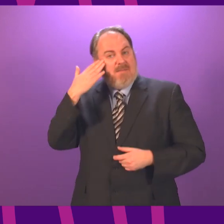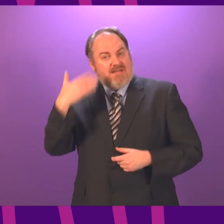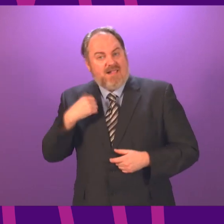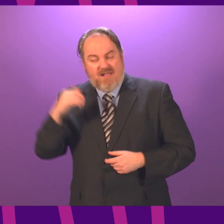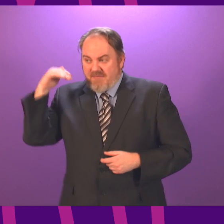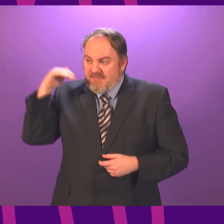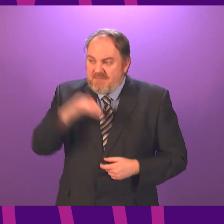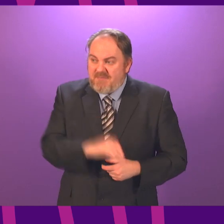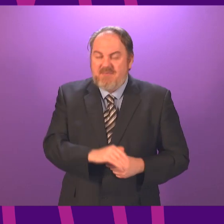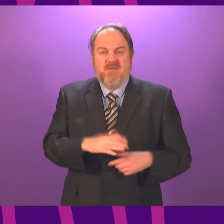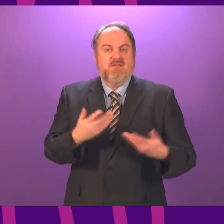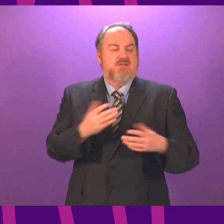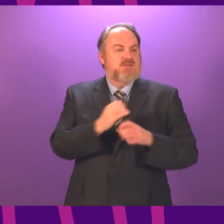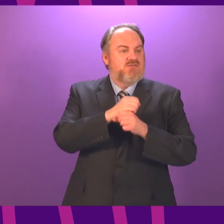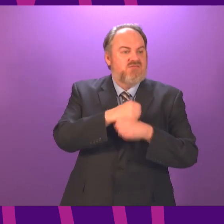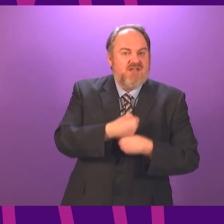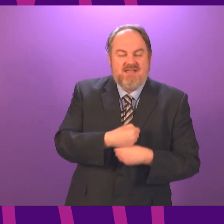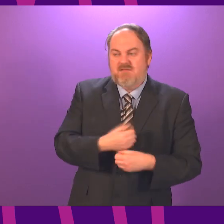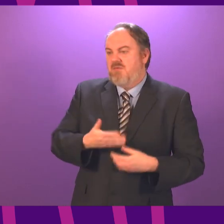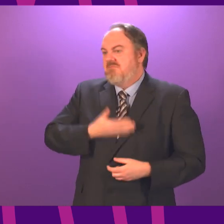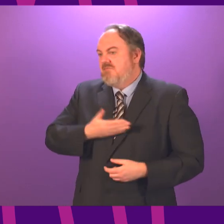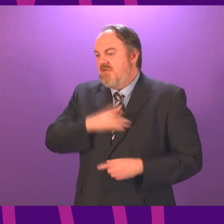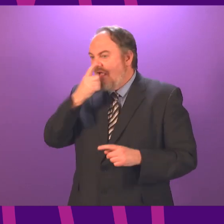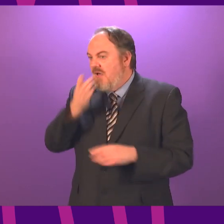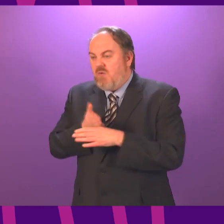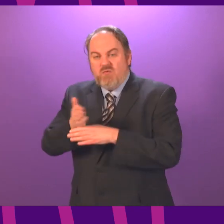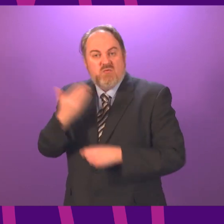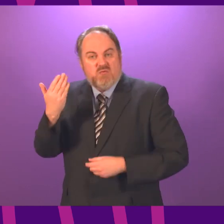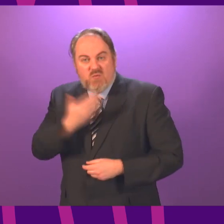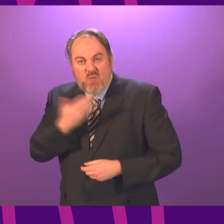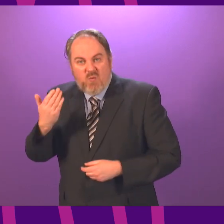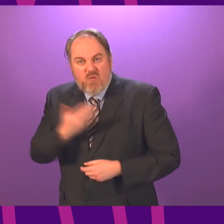ease restrictions as soon as we can without allowing the virus to get out of control again.